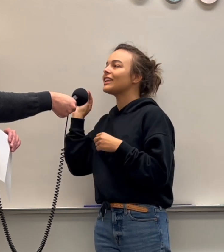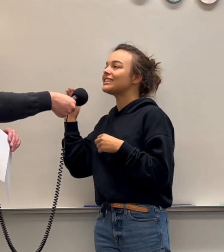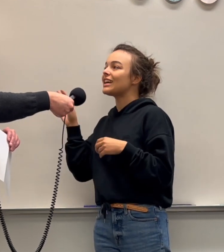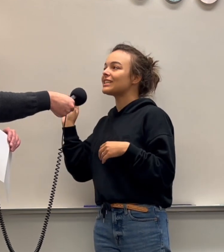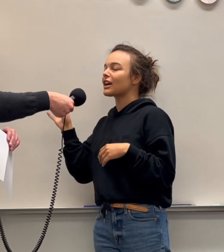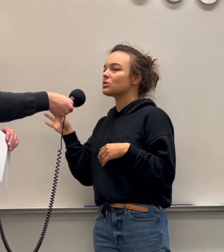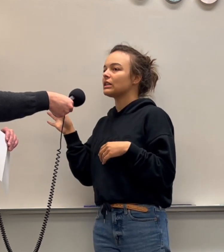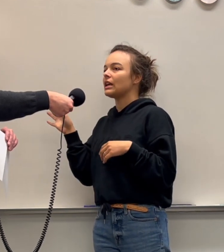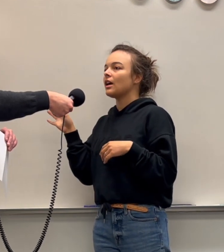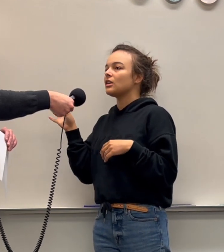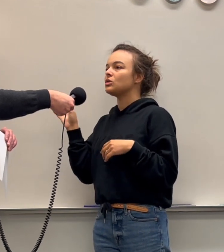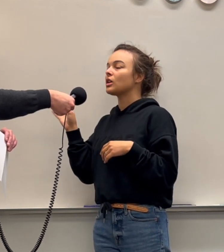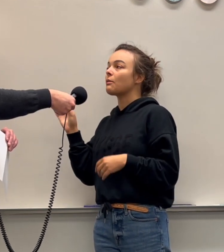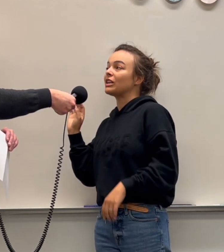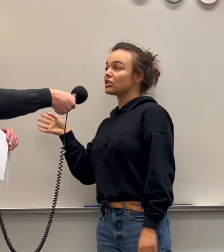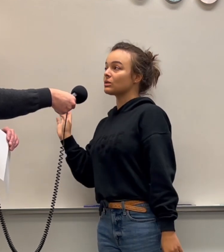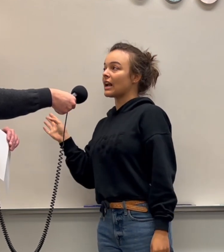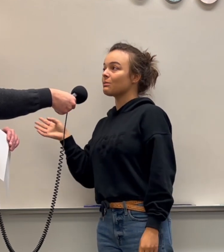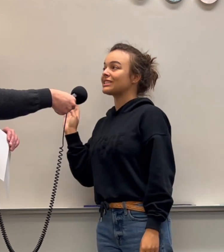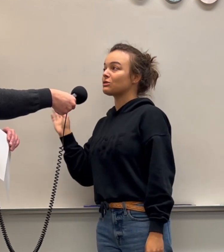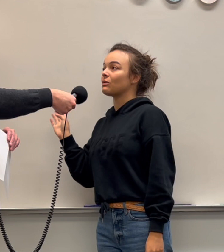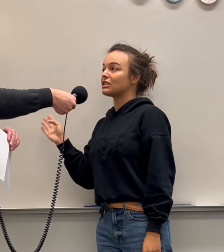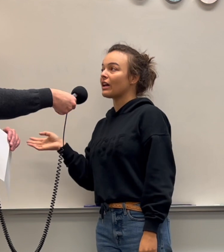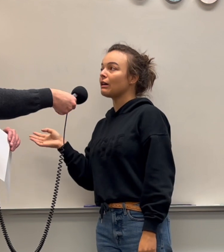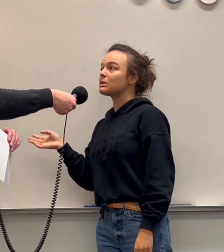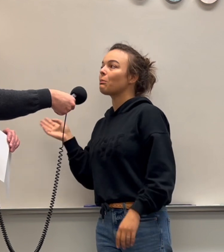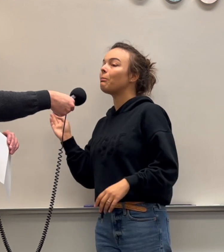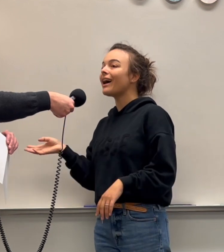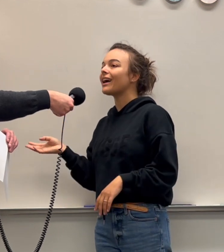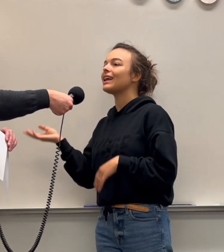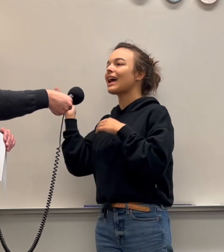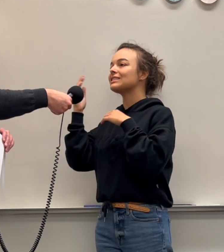does actually do a lot more East Coast signing because that's where it was developed but it has